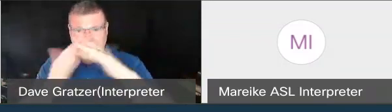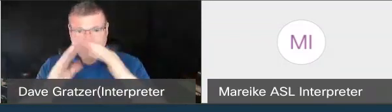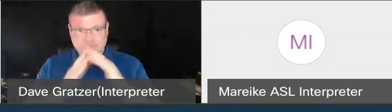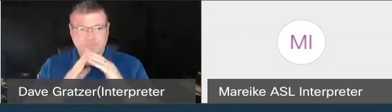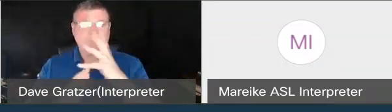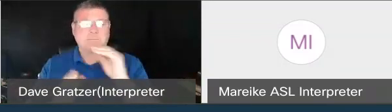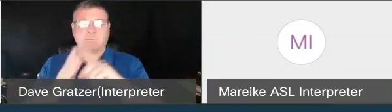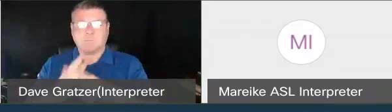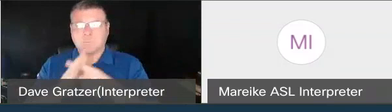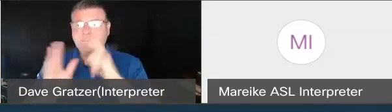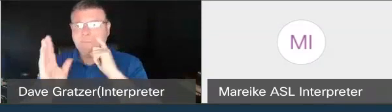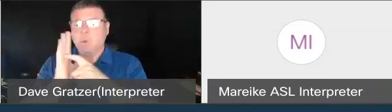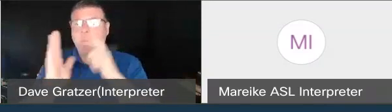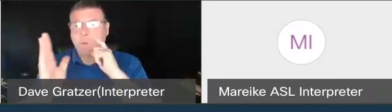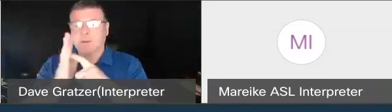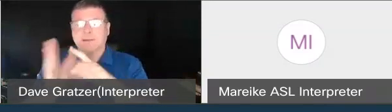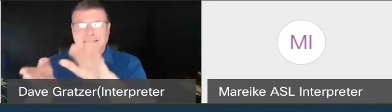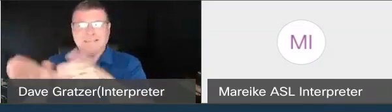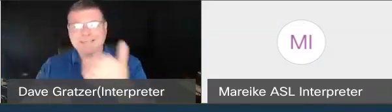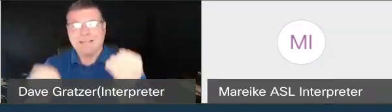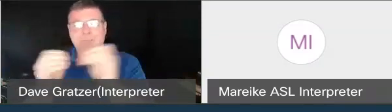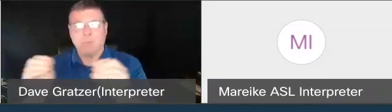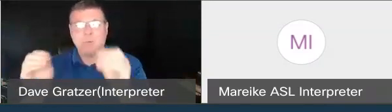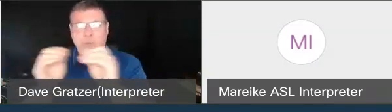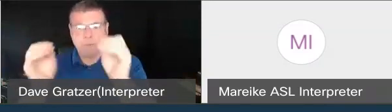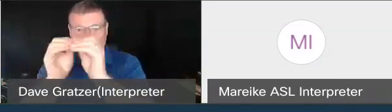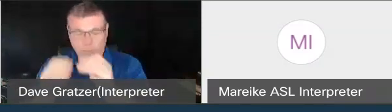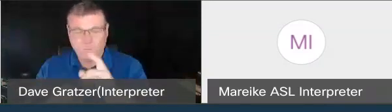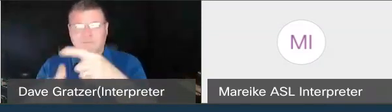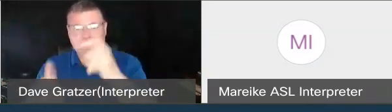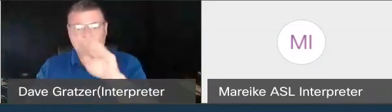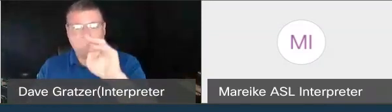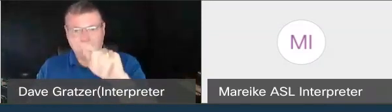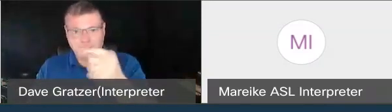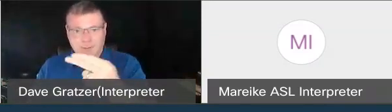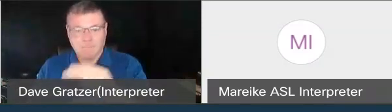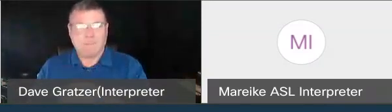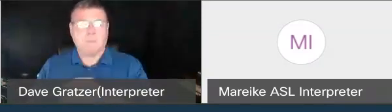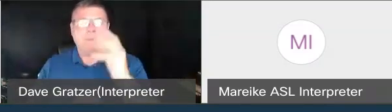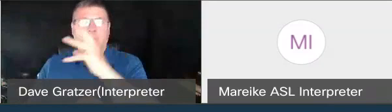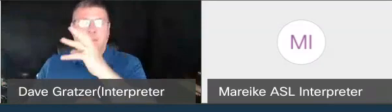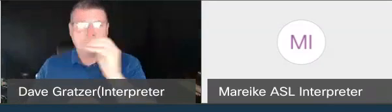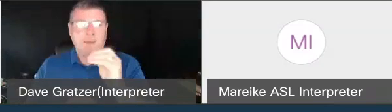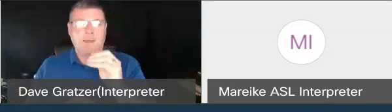uh, a rising, uh, death rate due to methamphetamine. I just saw the numbers recently again for 2020